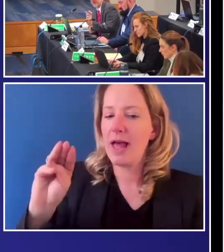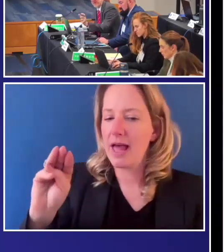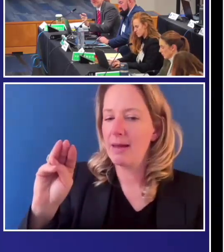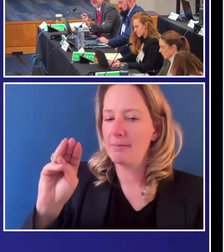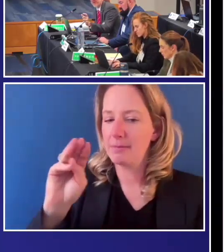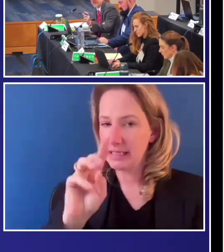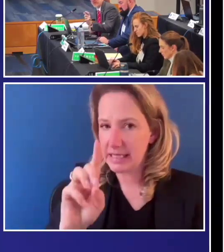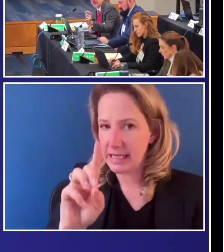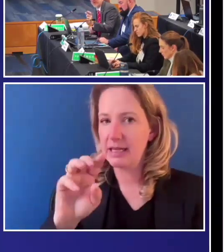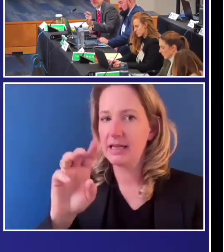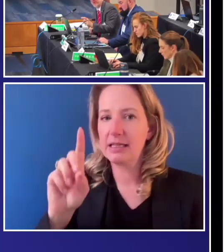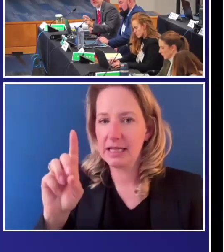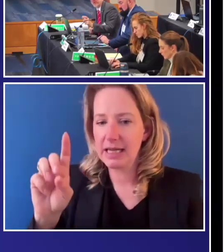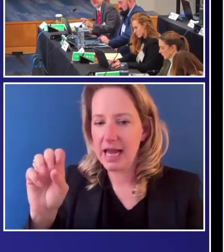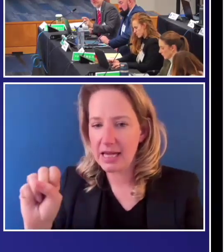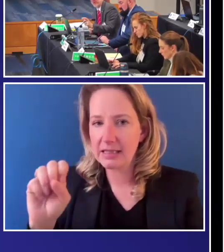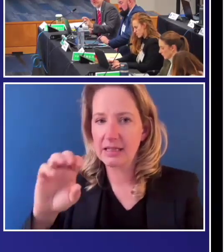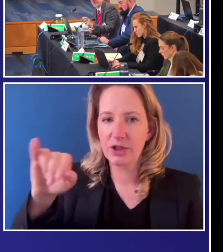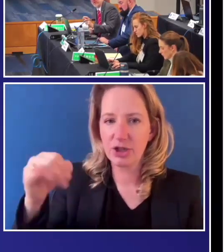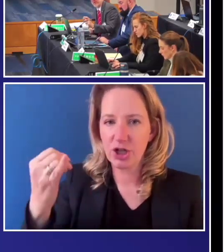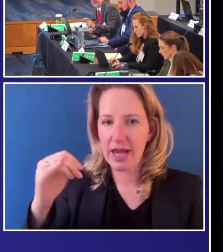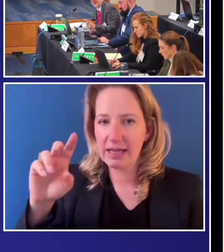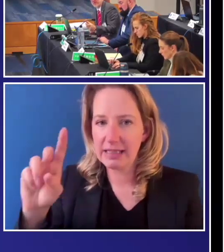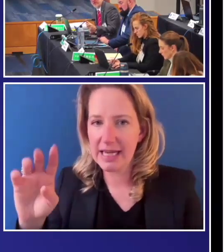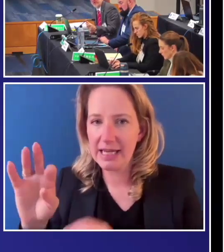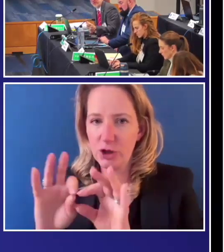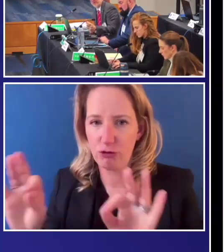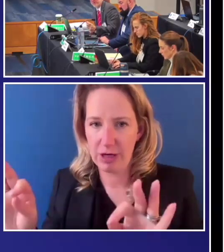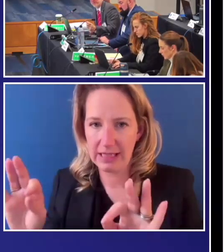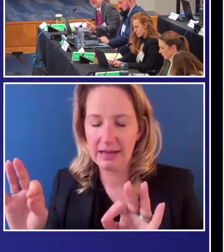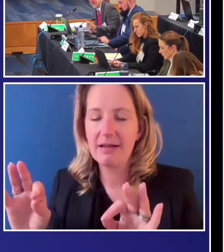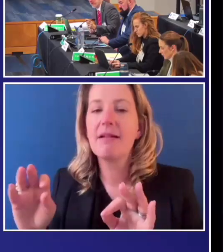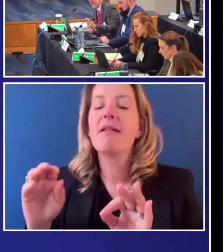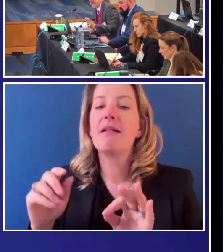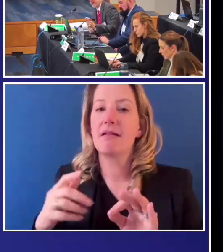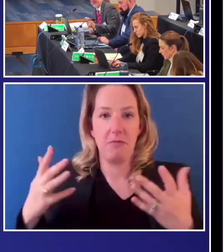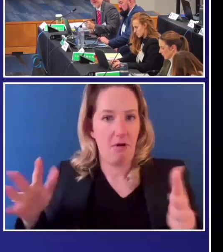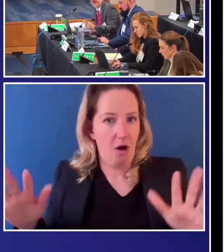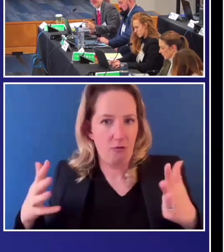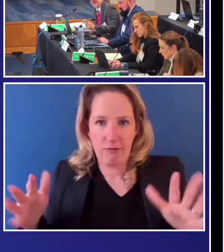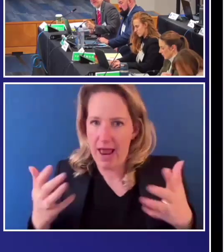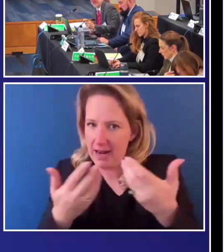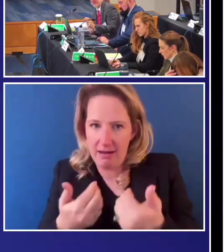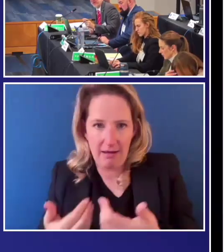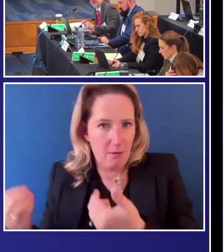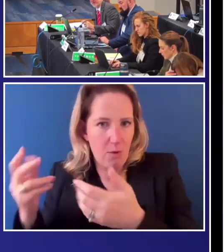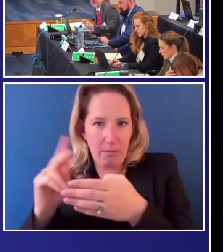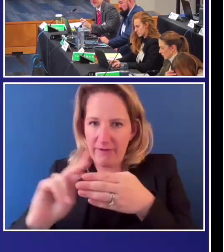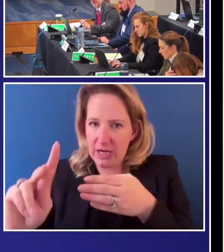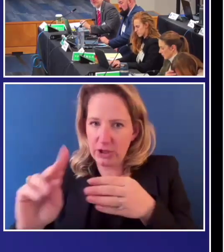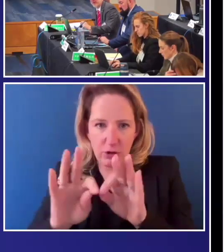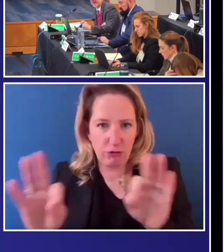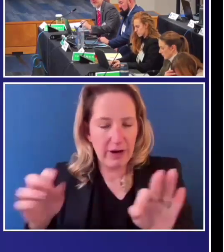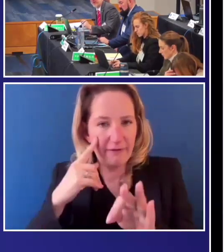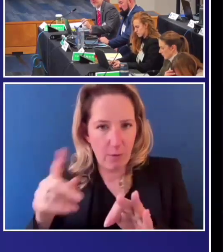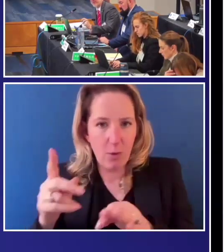delineated what a professional degree was for the purposes of loan volume. Is that same definition going to apply to